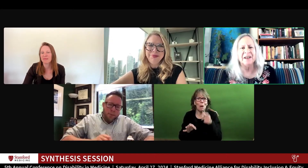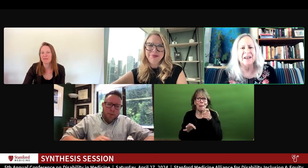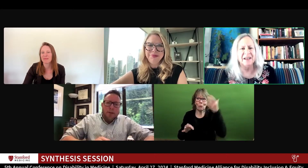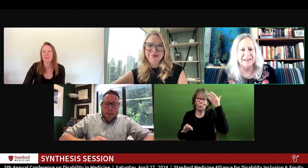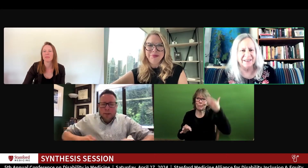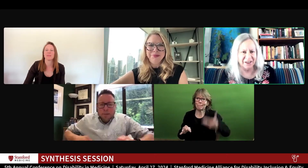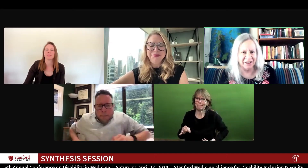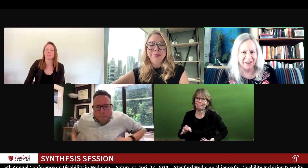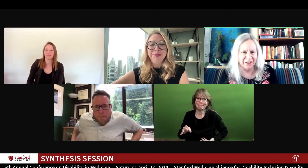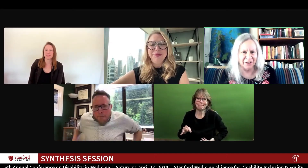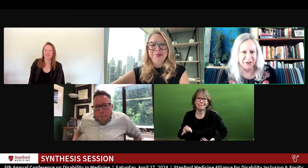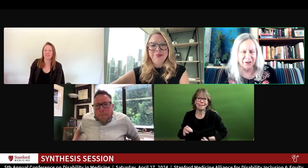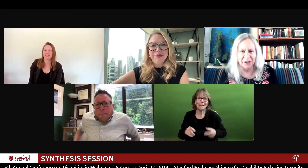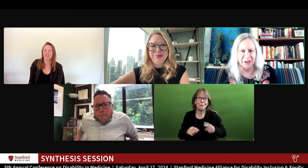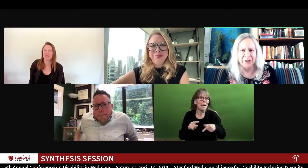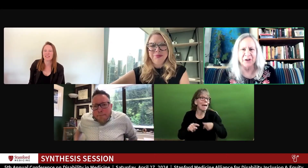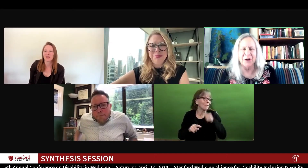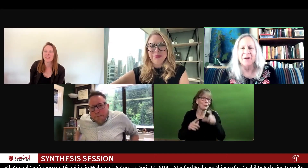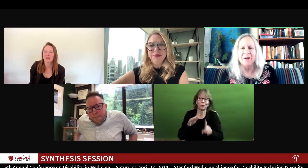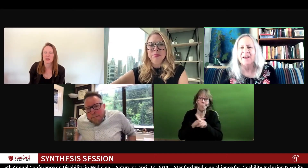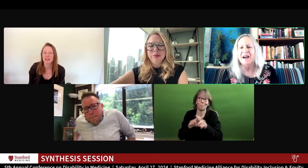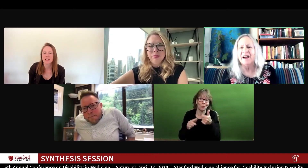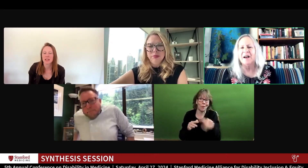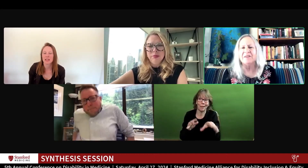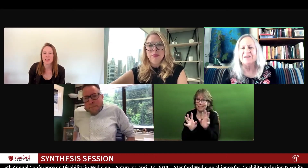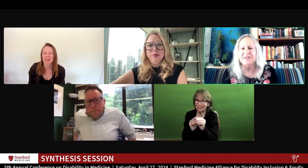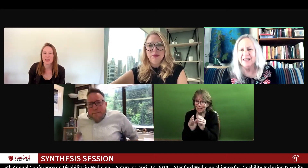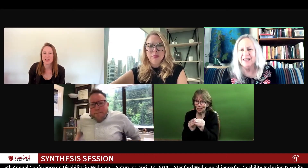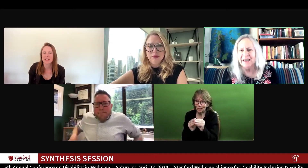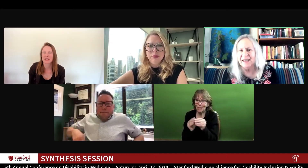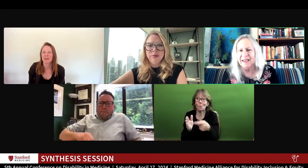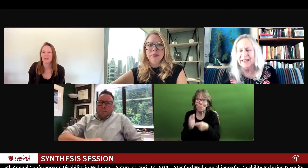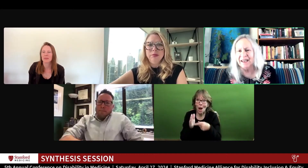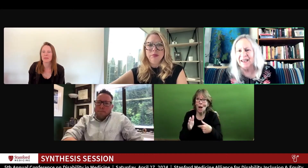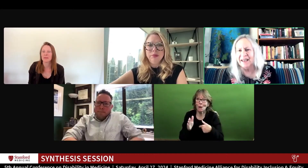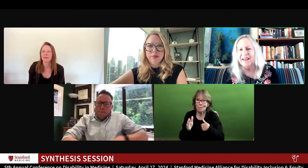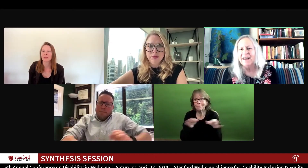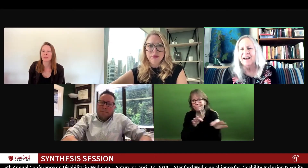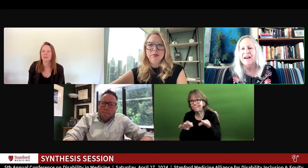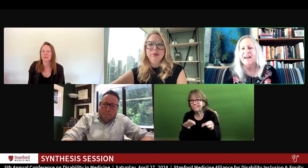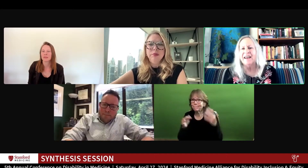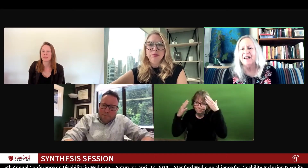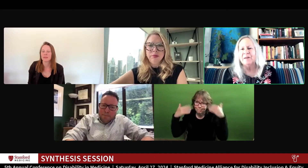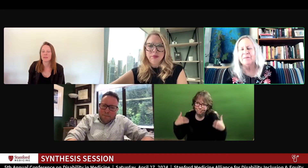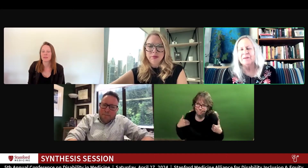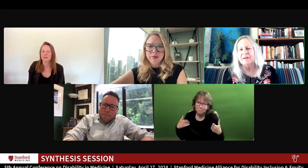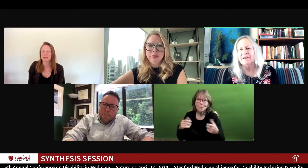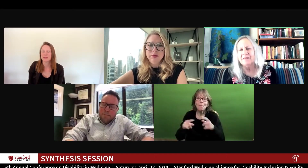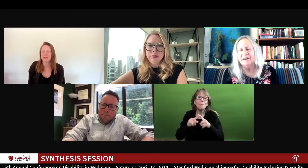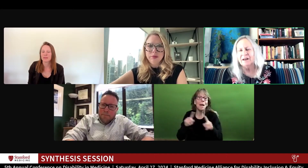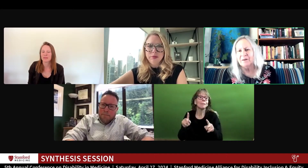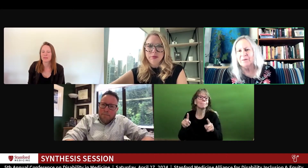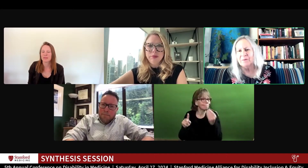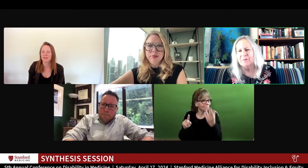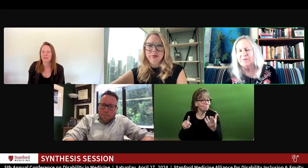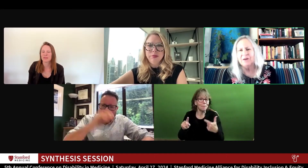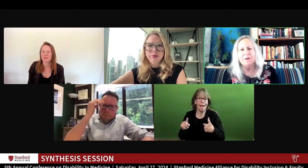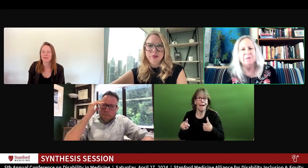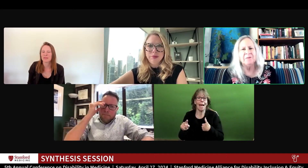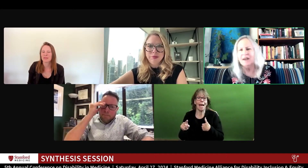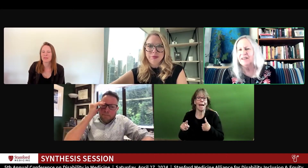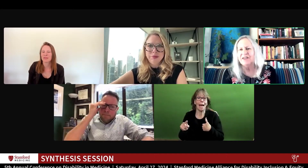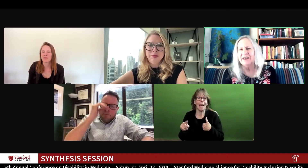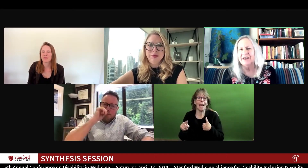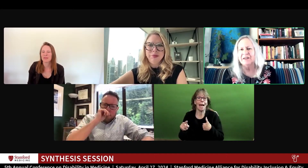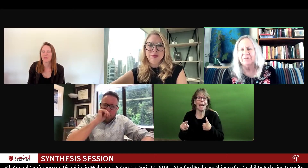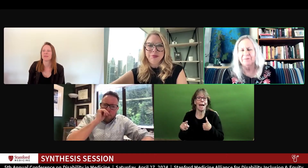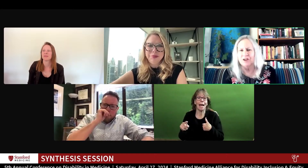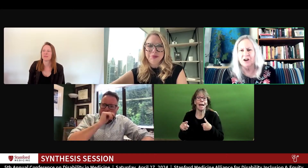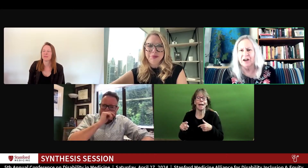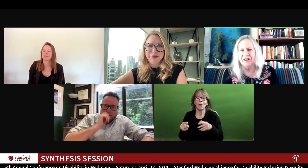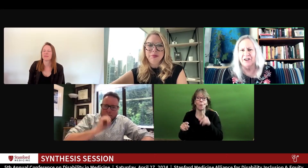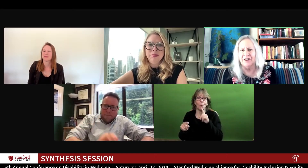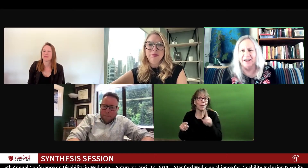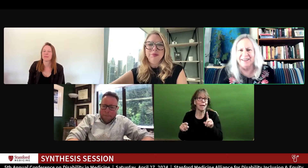in any sessions earlier. So this is Daychin and I am very light skinned Scottish light